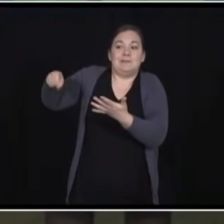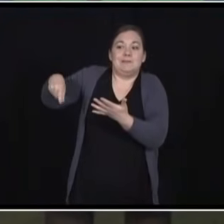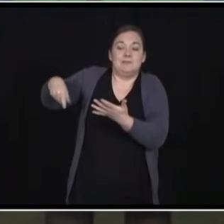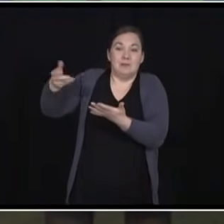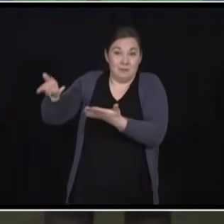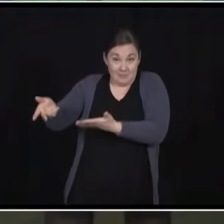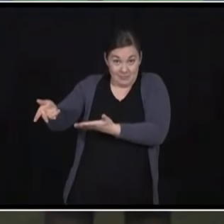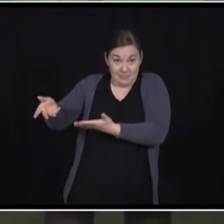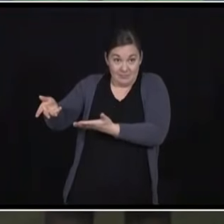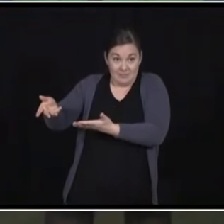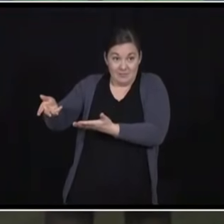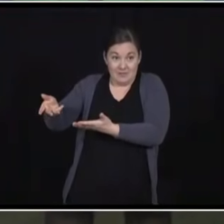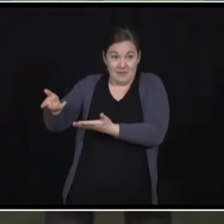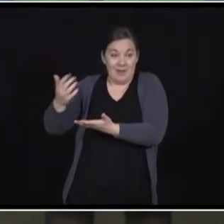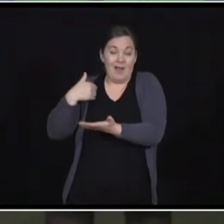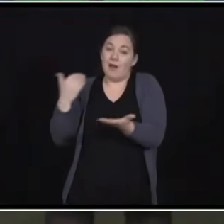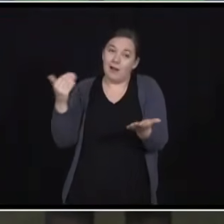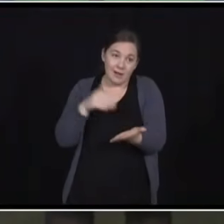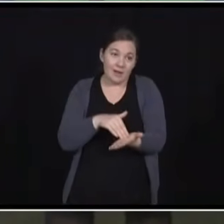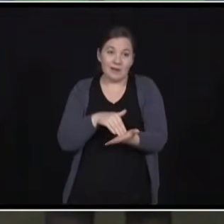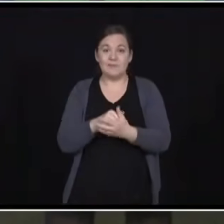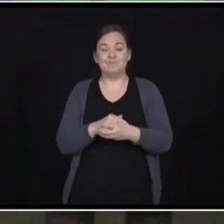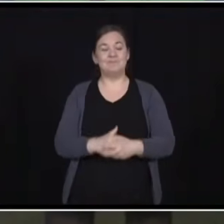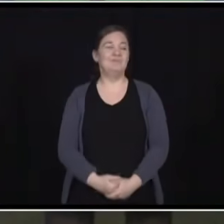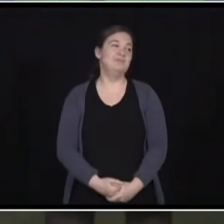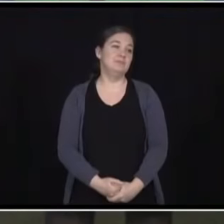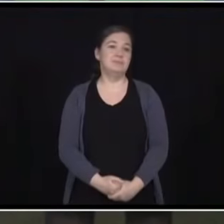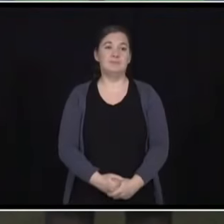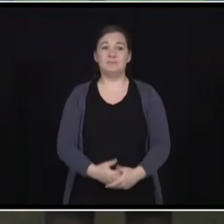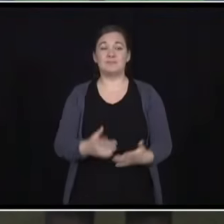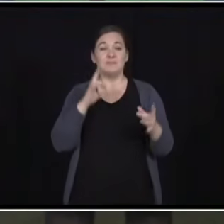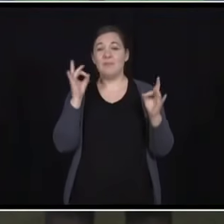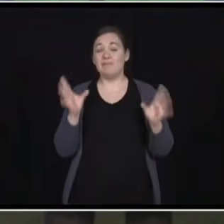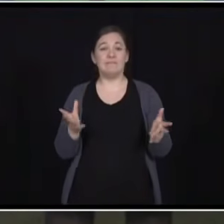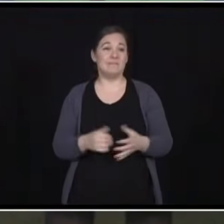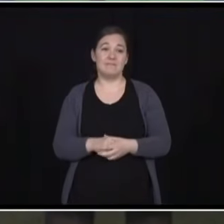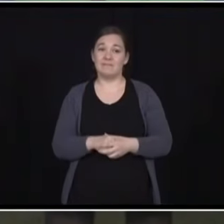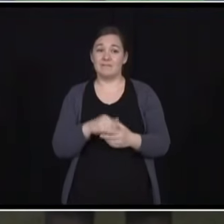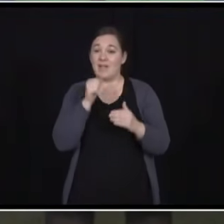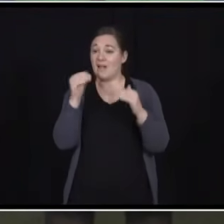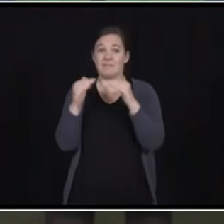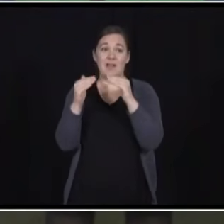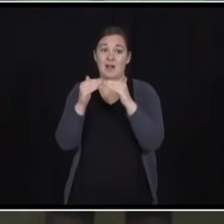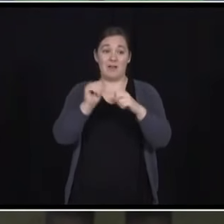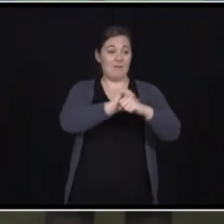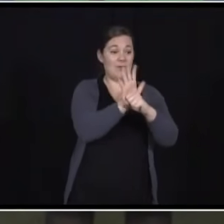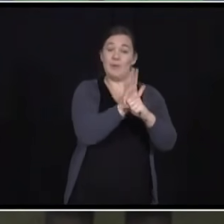what they are actually selling, are they selling hardware within the bay? Are they selling any other critical items,